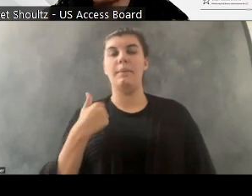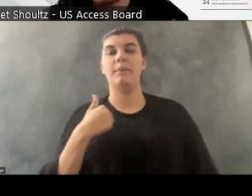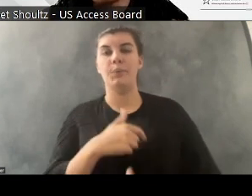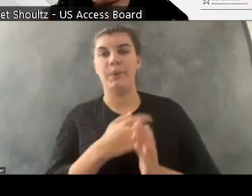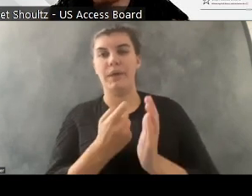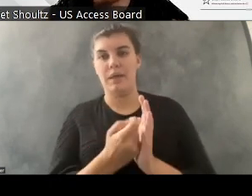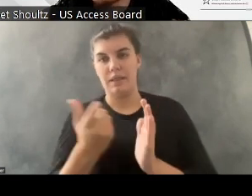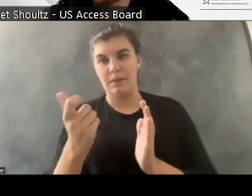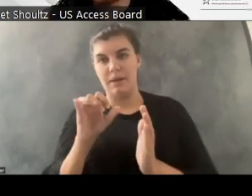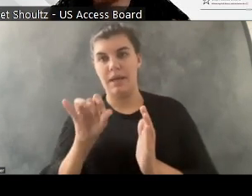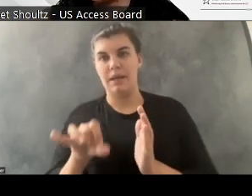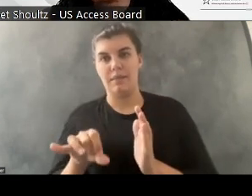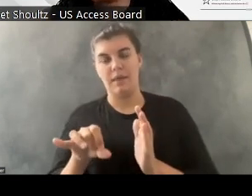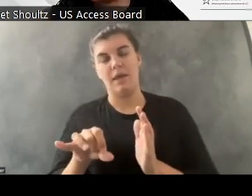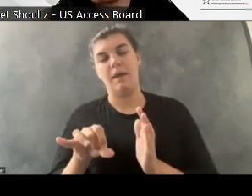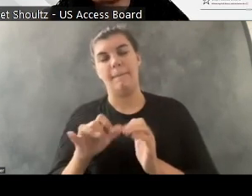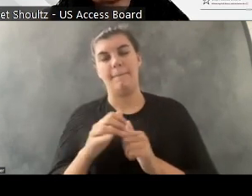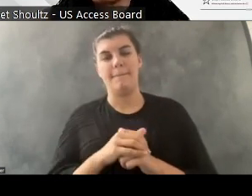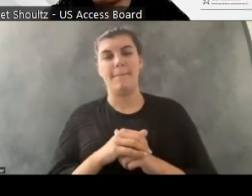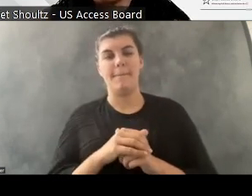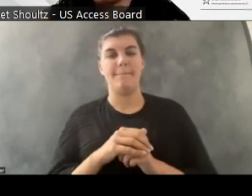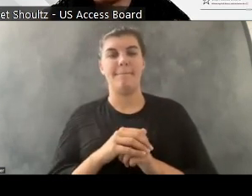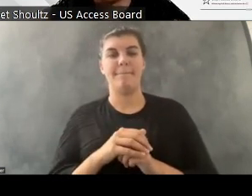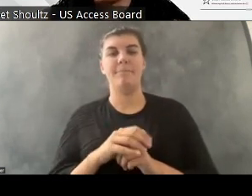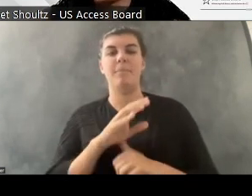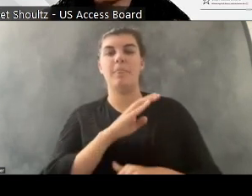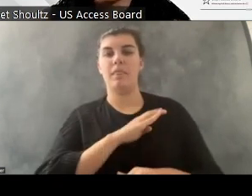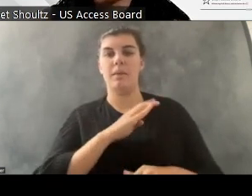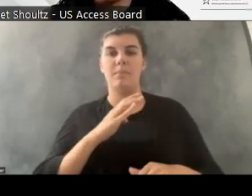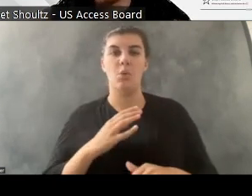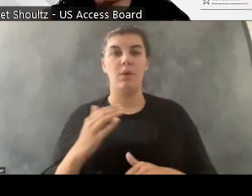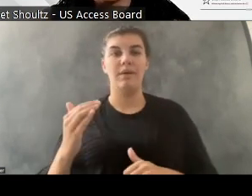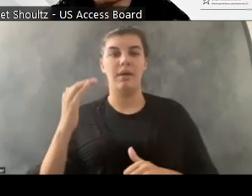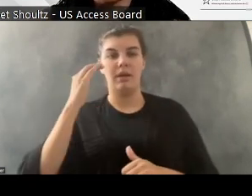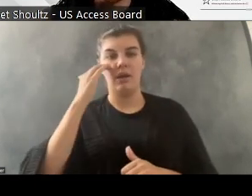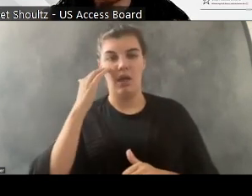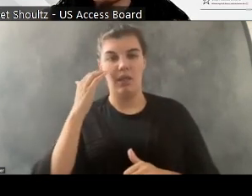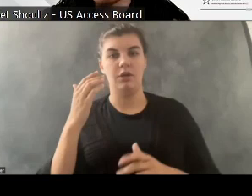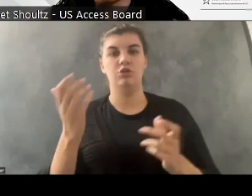that as an example of an existing physical constraint. The board acknowledges that in many